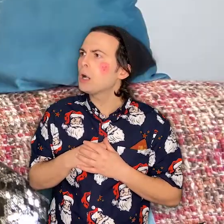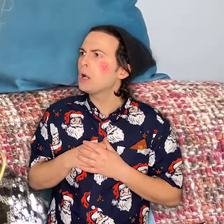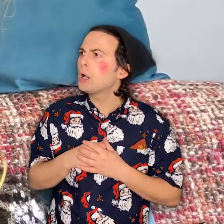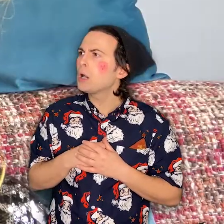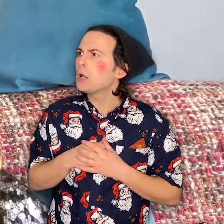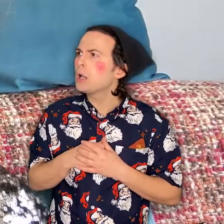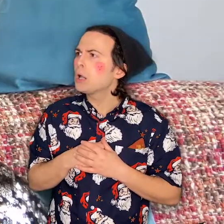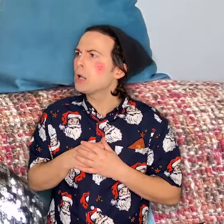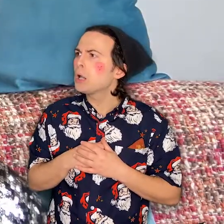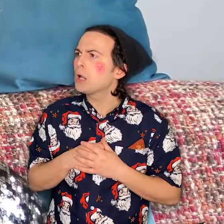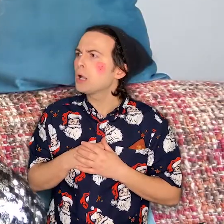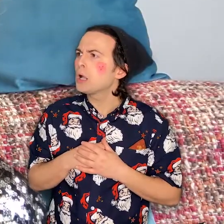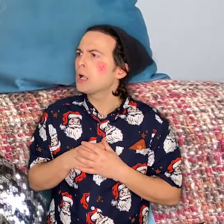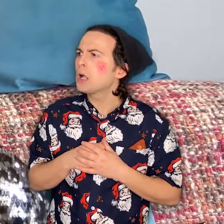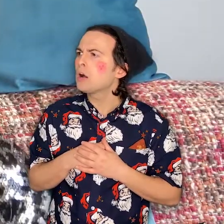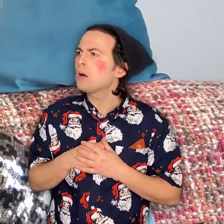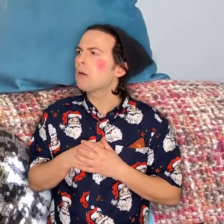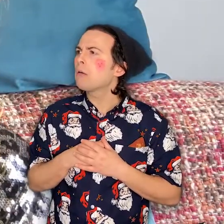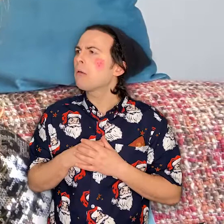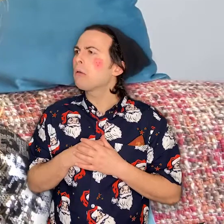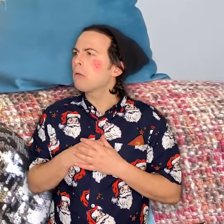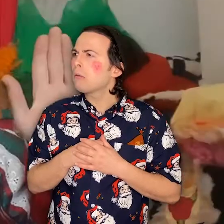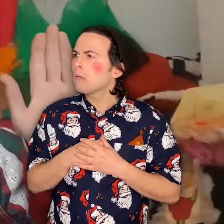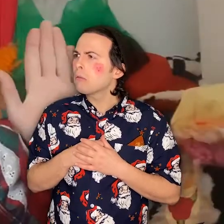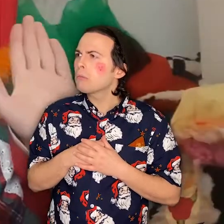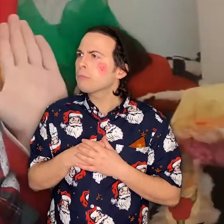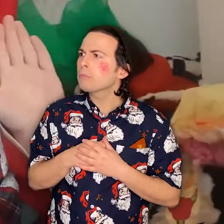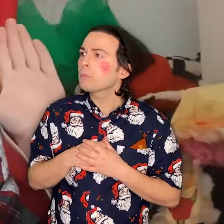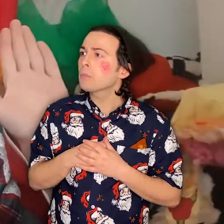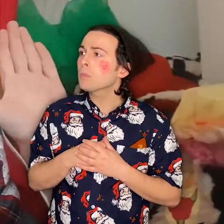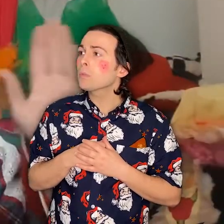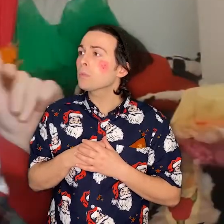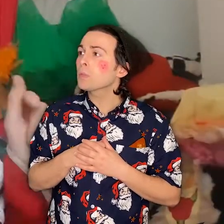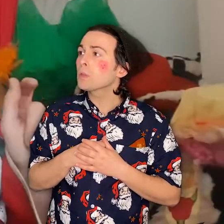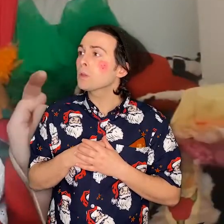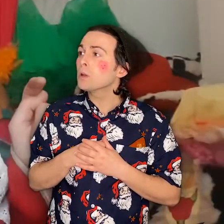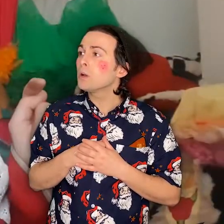Carina – She said drastic, not mental Helen – But seriously though, I’ve got